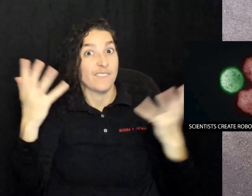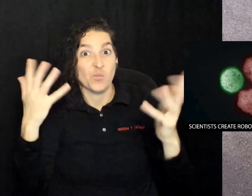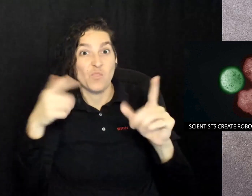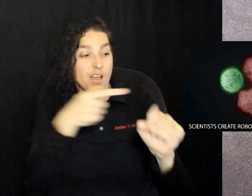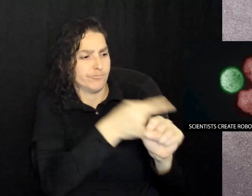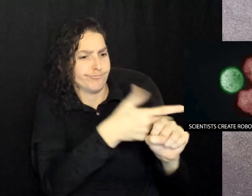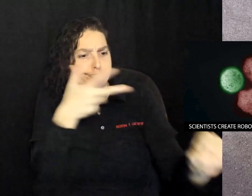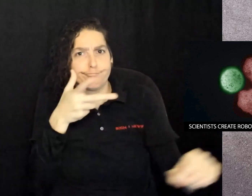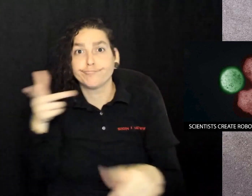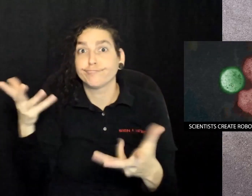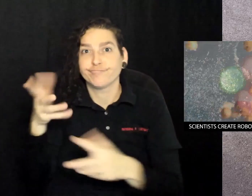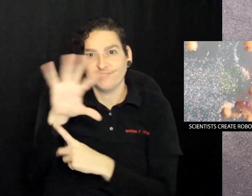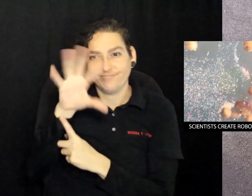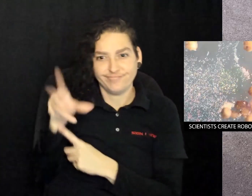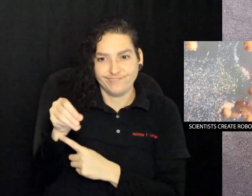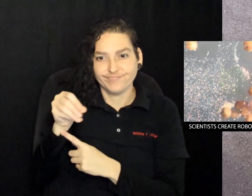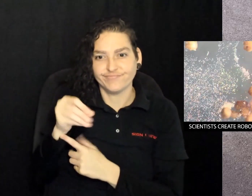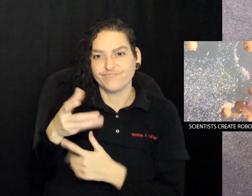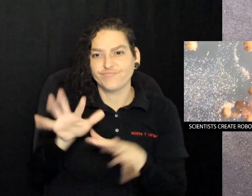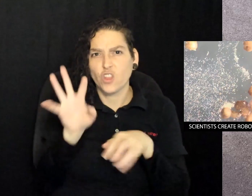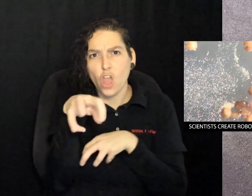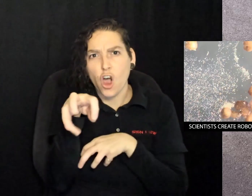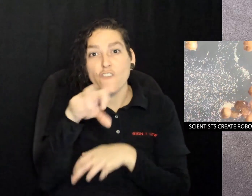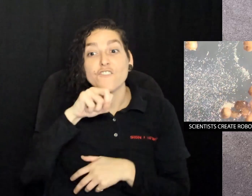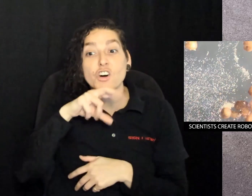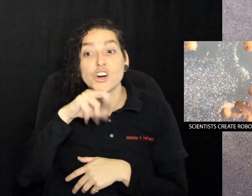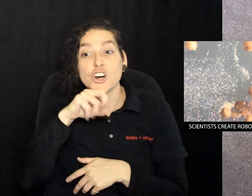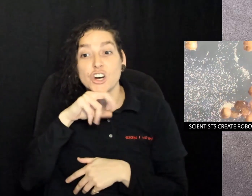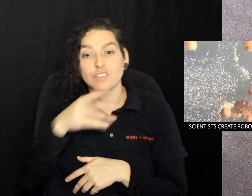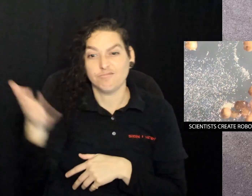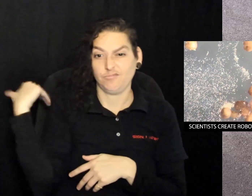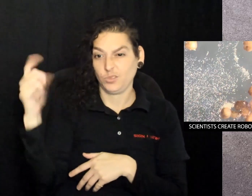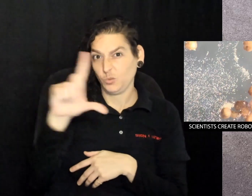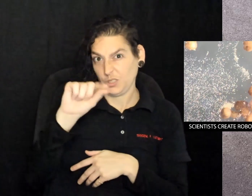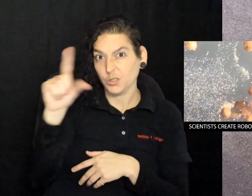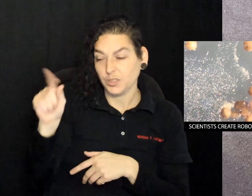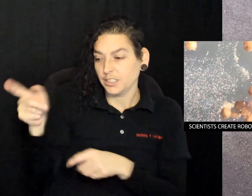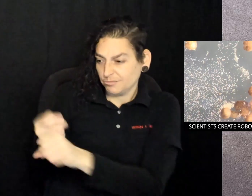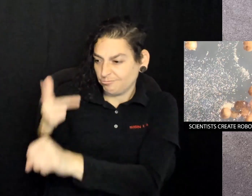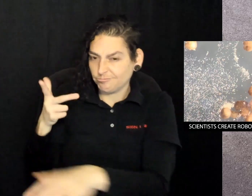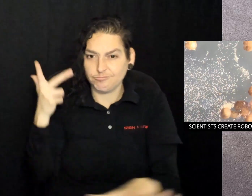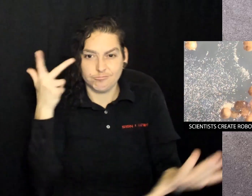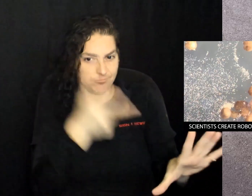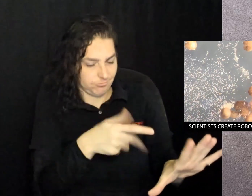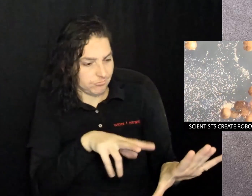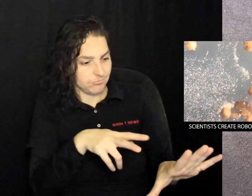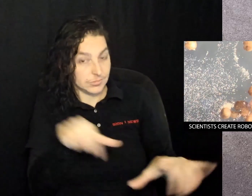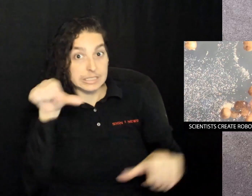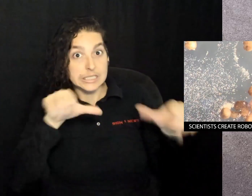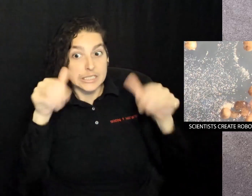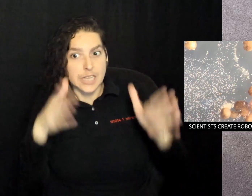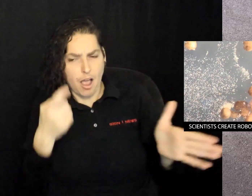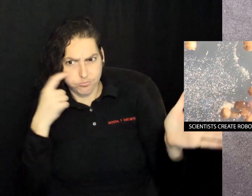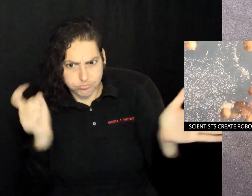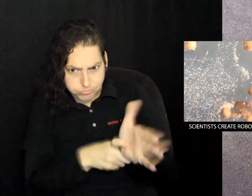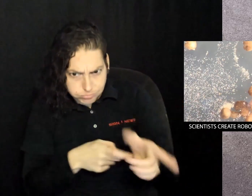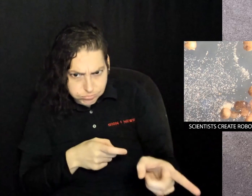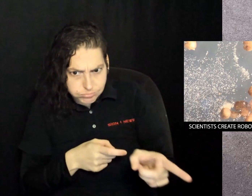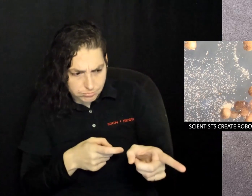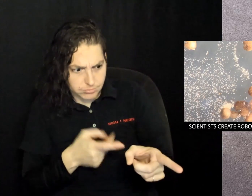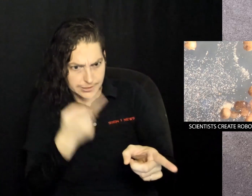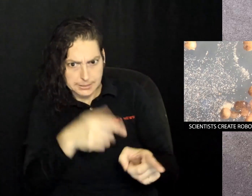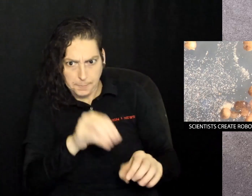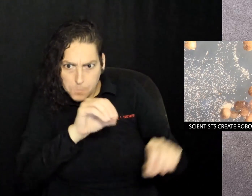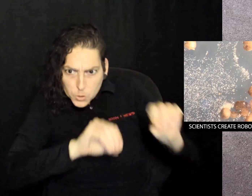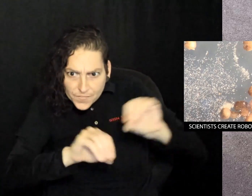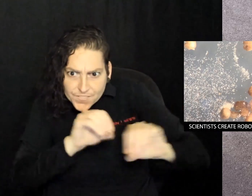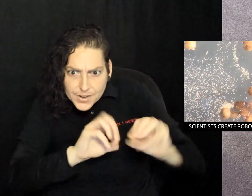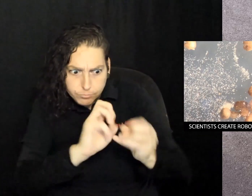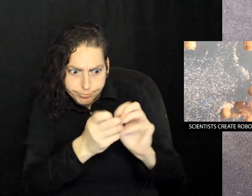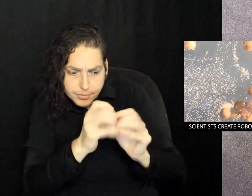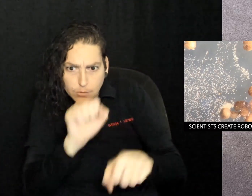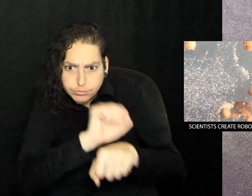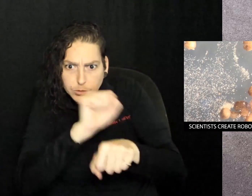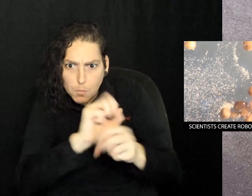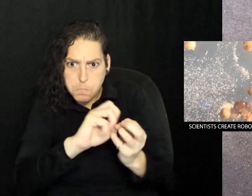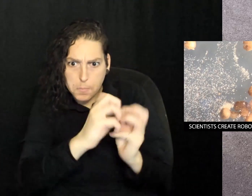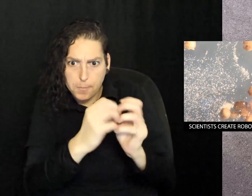they are less than 1 mm wide formed from the stem cells of the African clawed frog and in